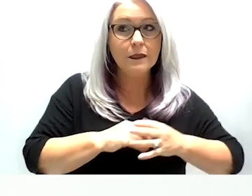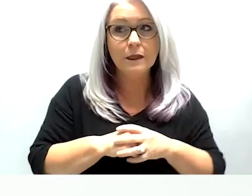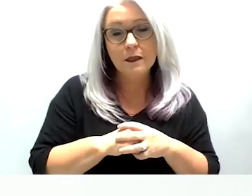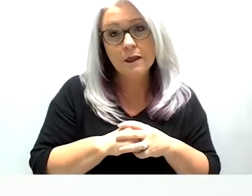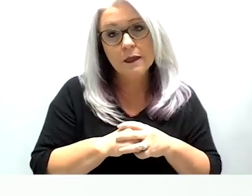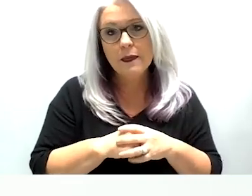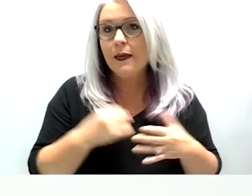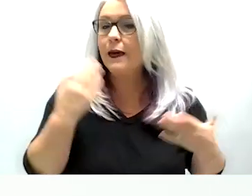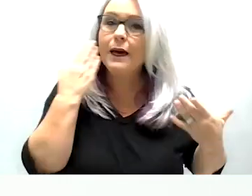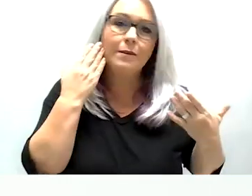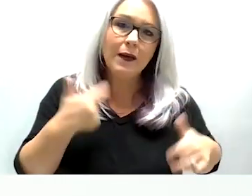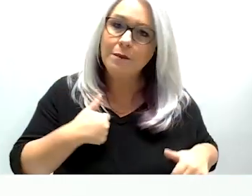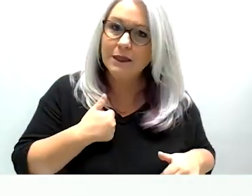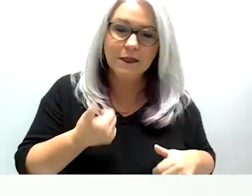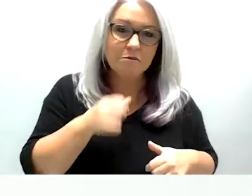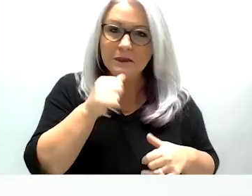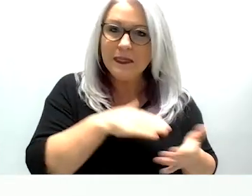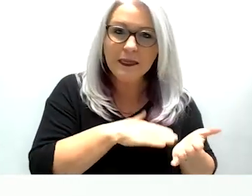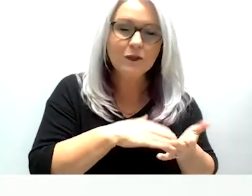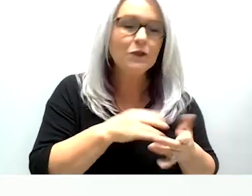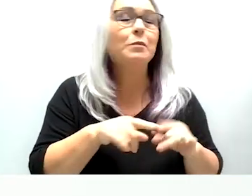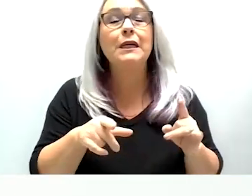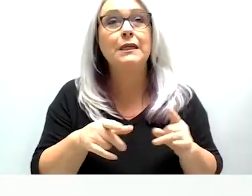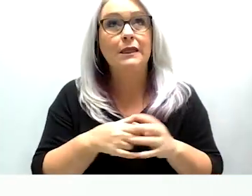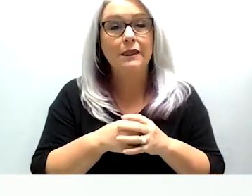doctor, from a legal perspective we just need you to have a